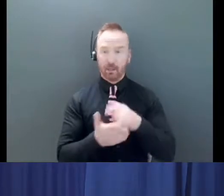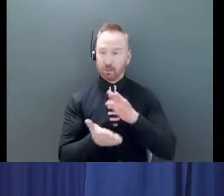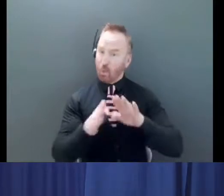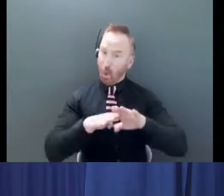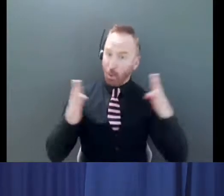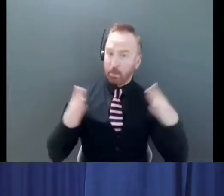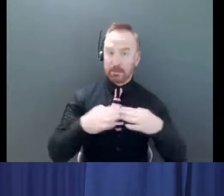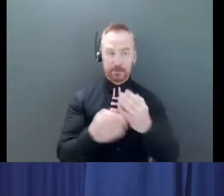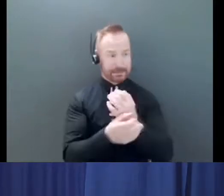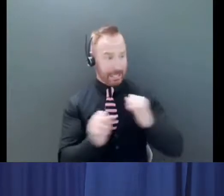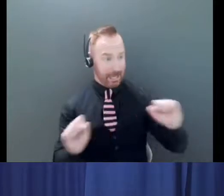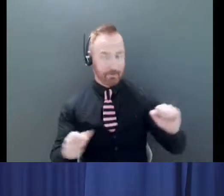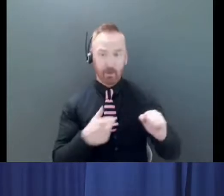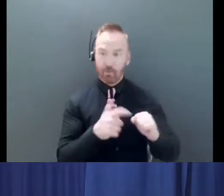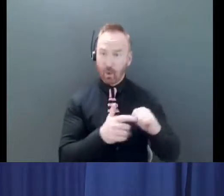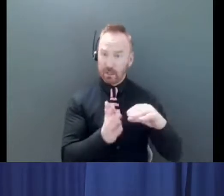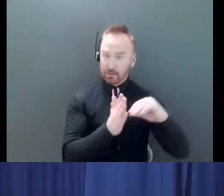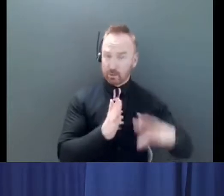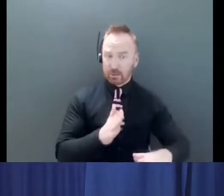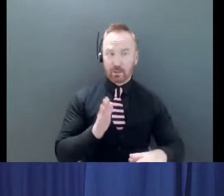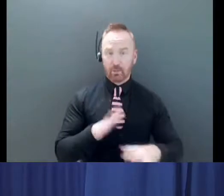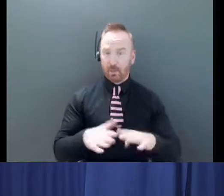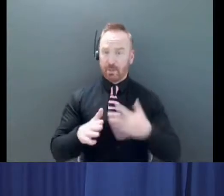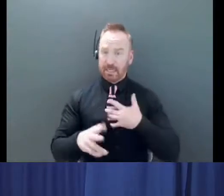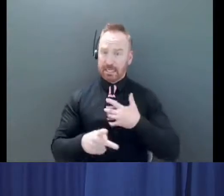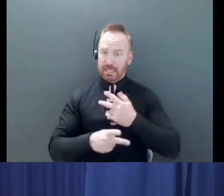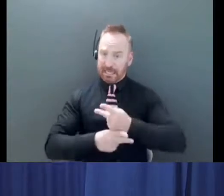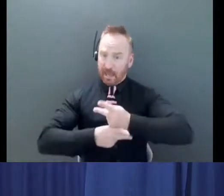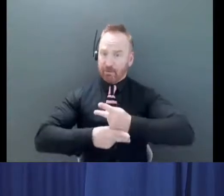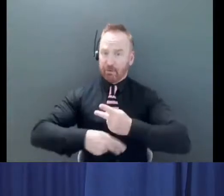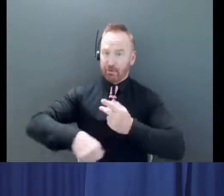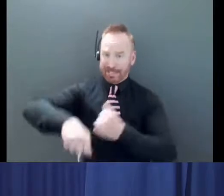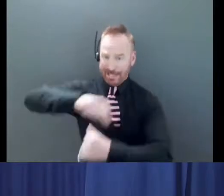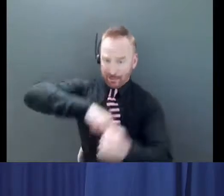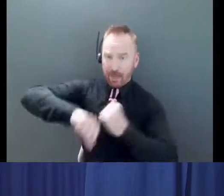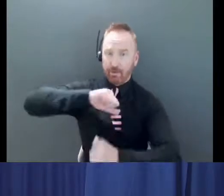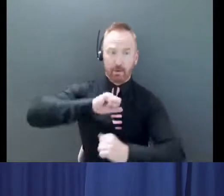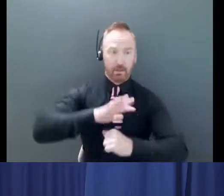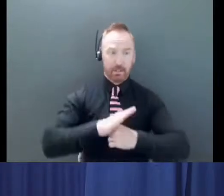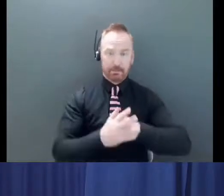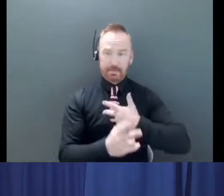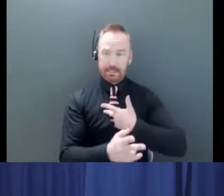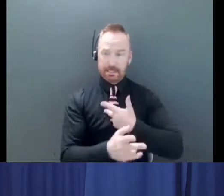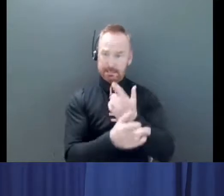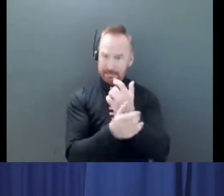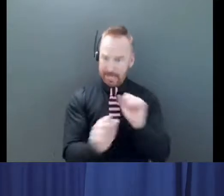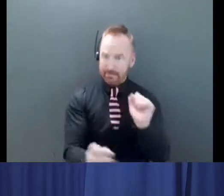This allowed many students to benefit from the academic,